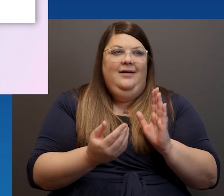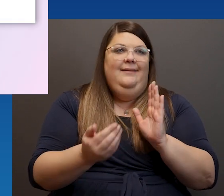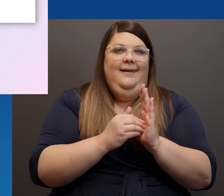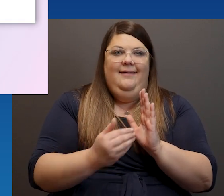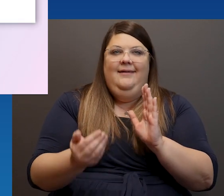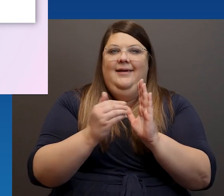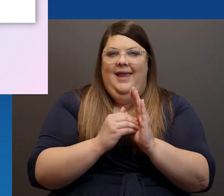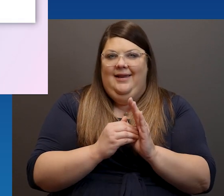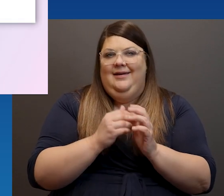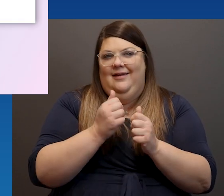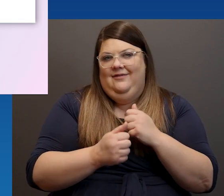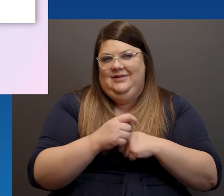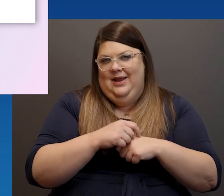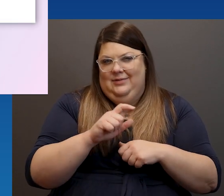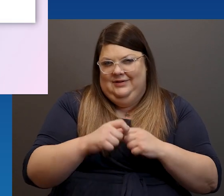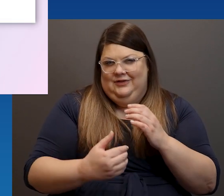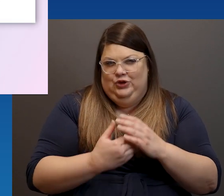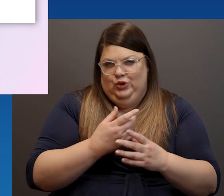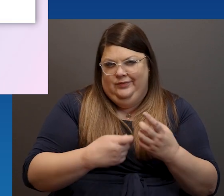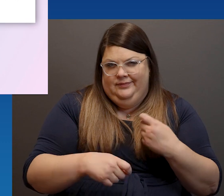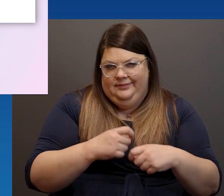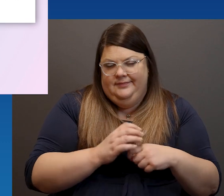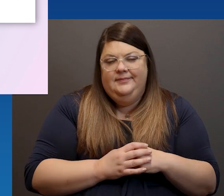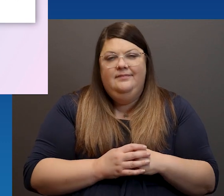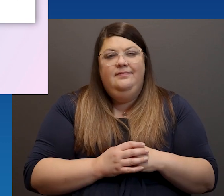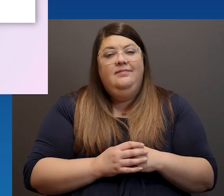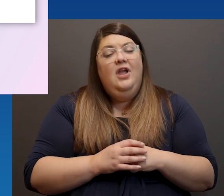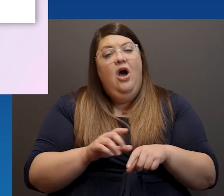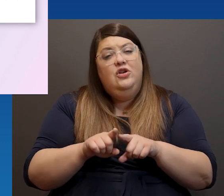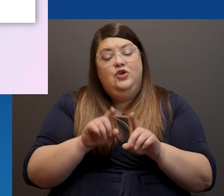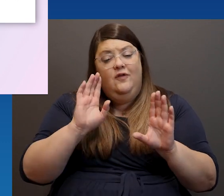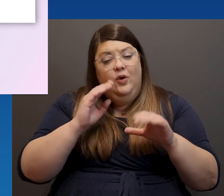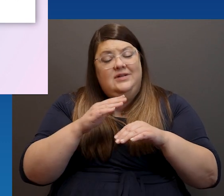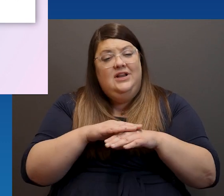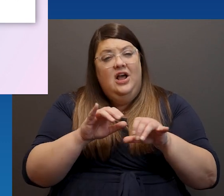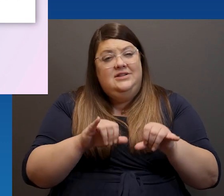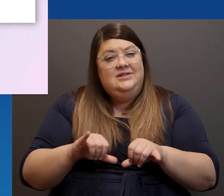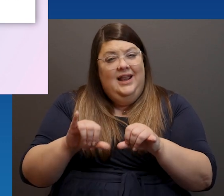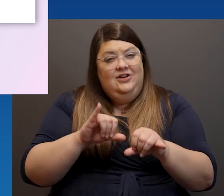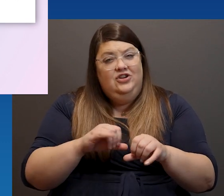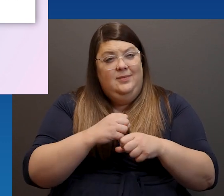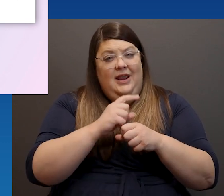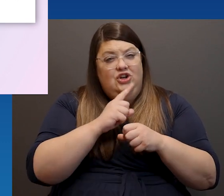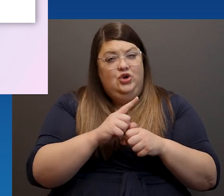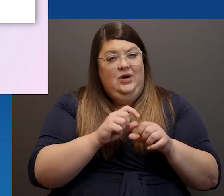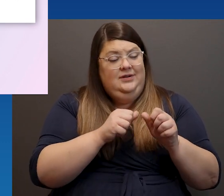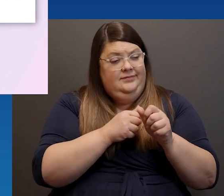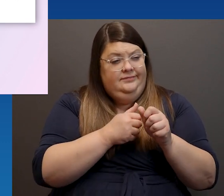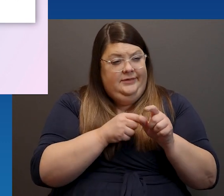Personnel standards focuses on ensuring that practitioners are adhering to state and national professional standards,